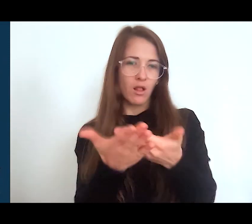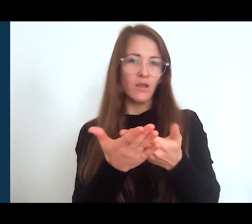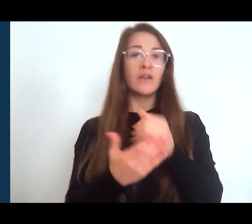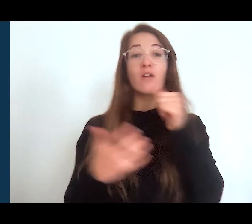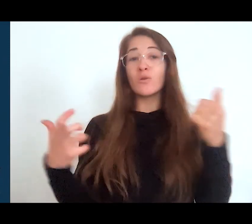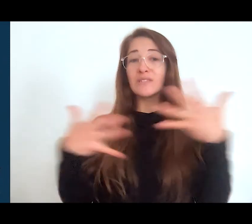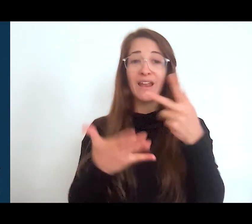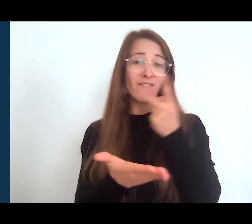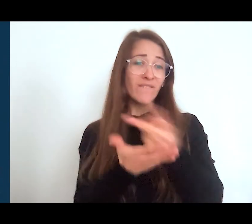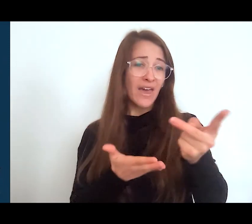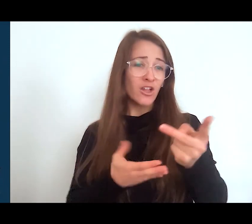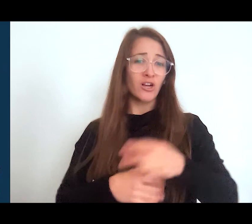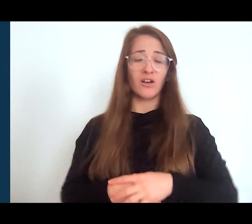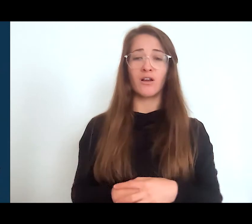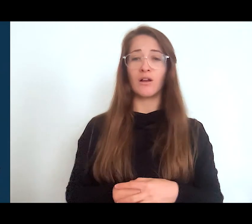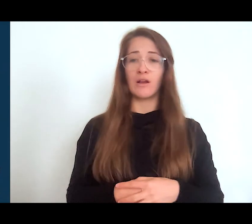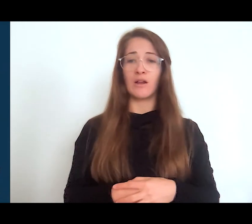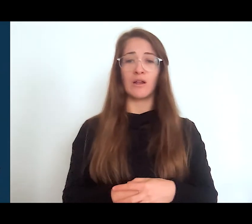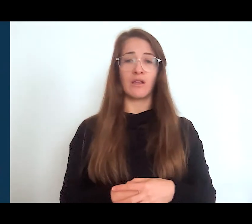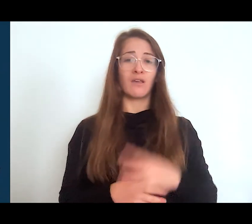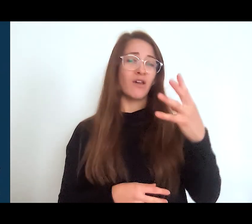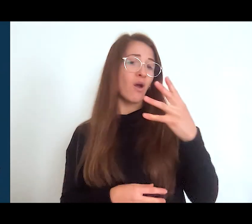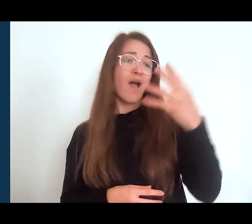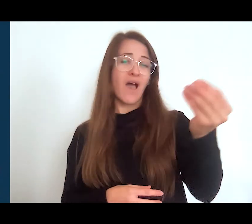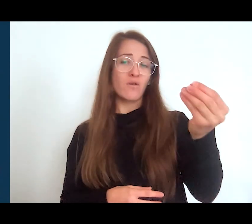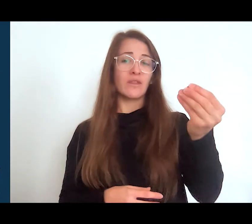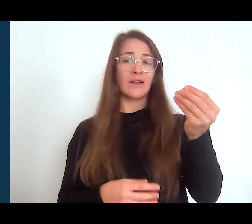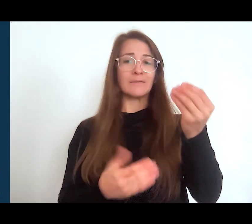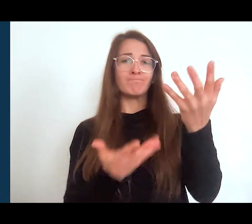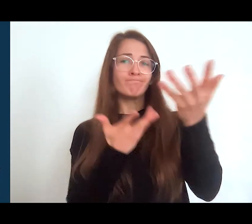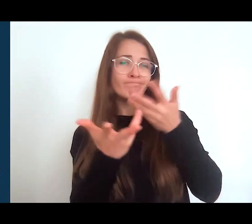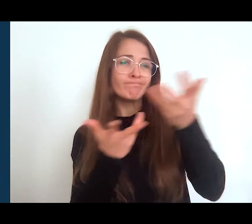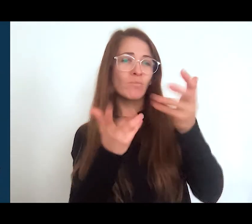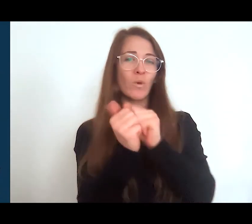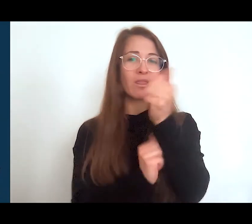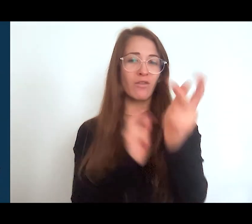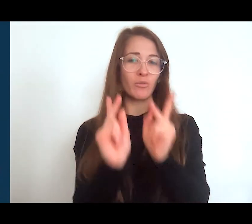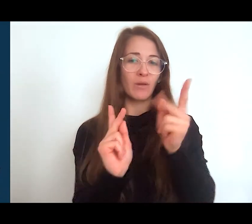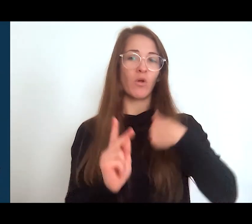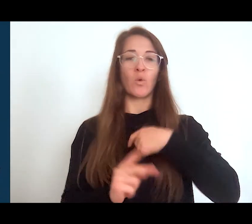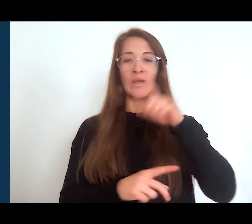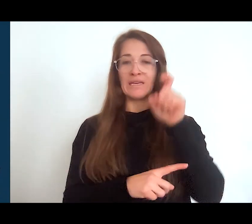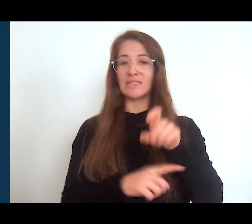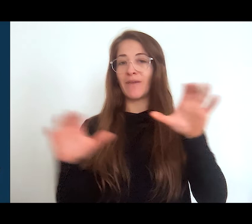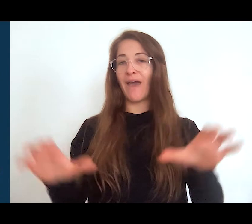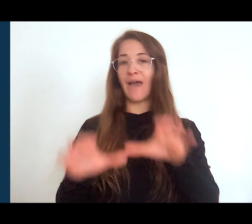SO DON'T BE SCARED OF FAILURE. AND JUST GO OUT THERE AND TALK TO OTHER PEOPLE.